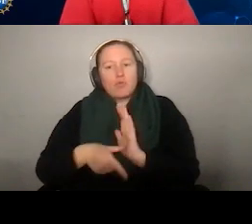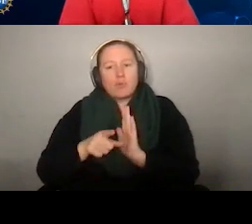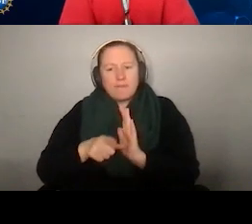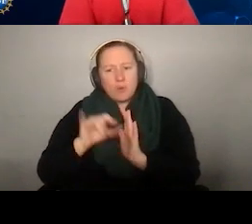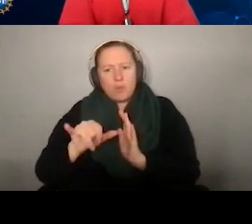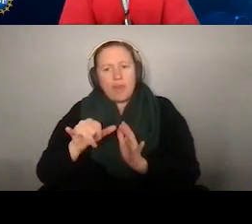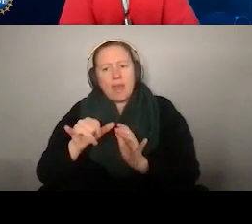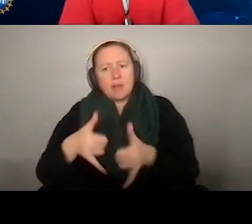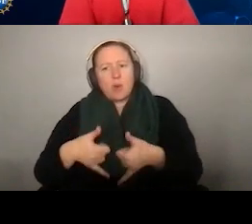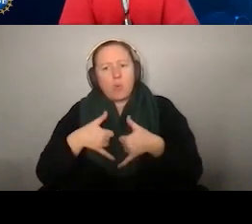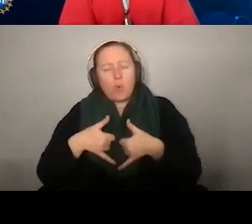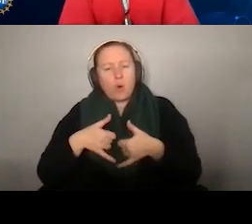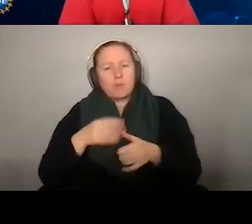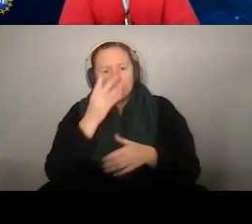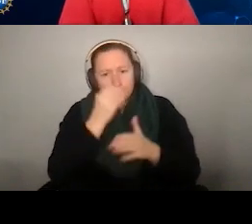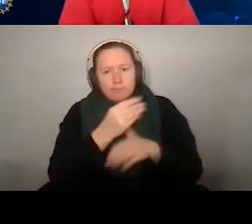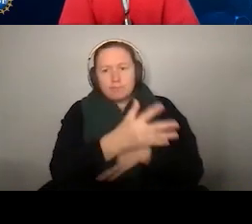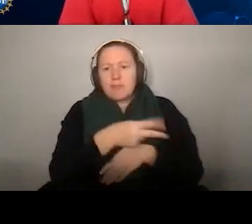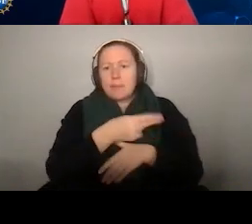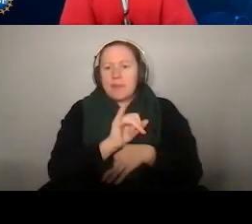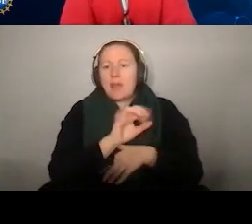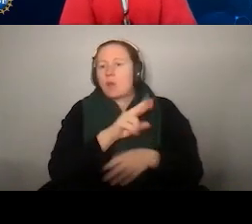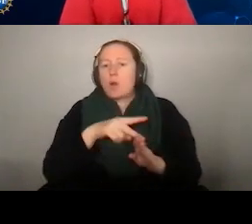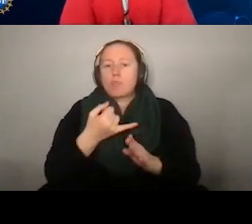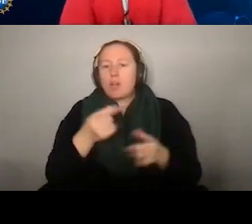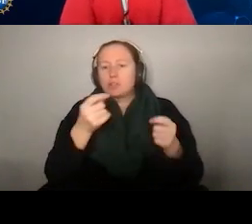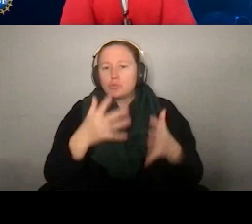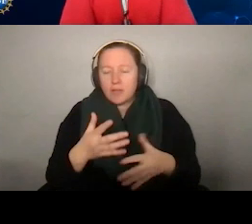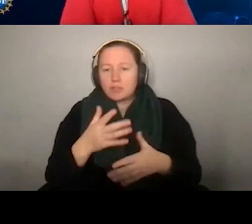project director or other project staff.